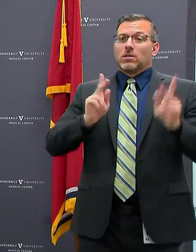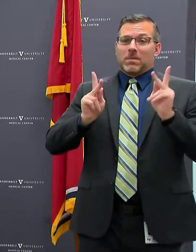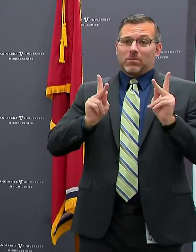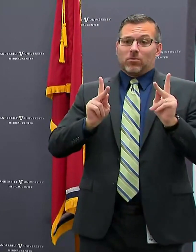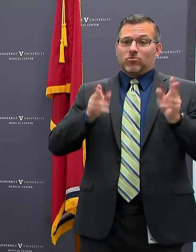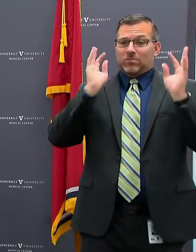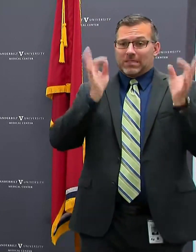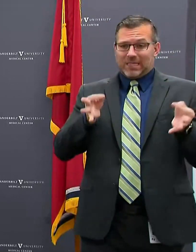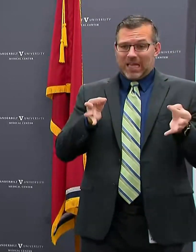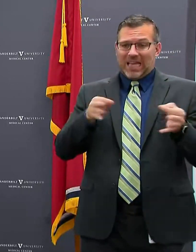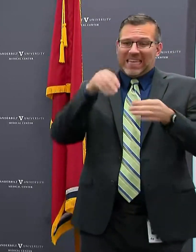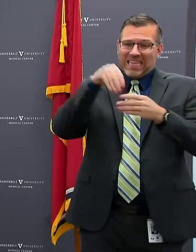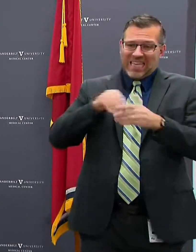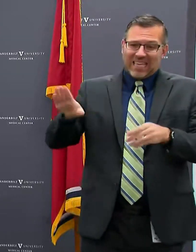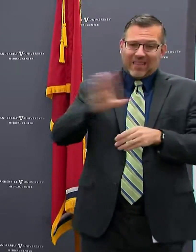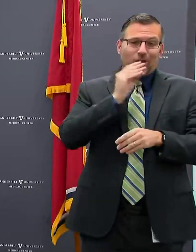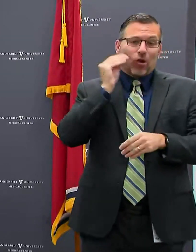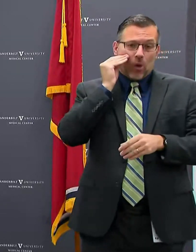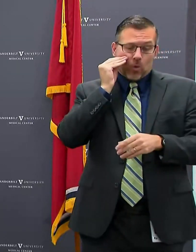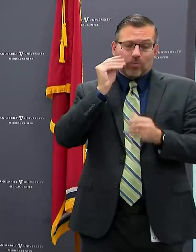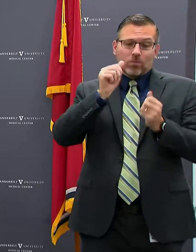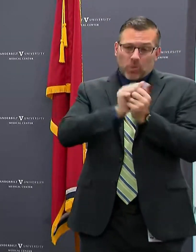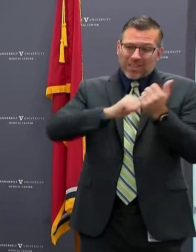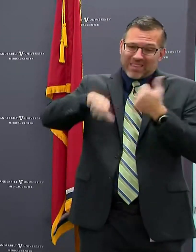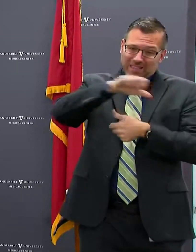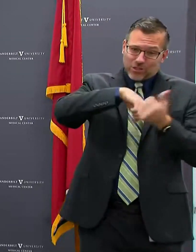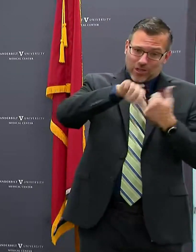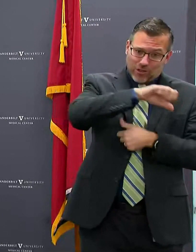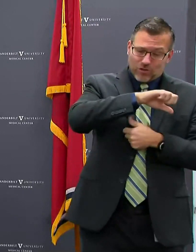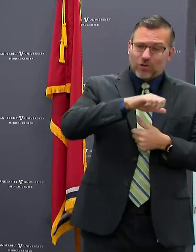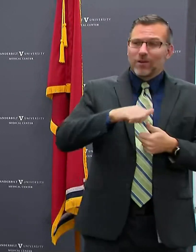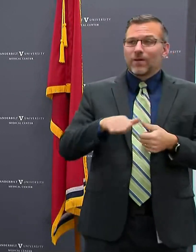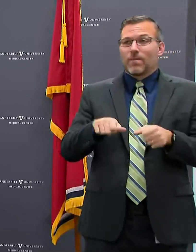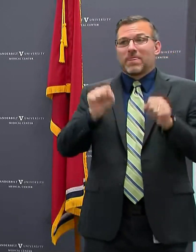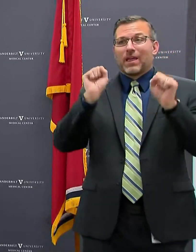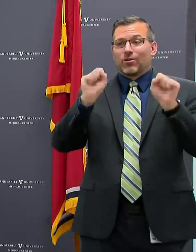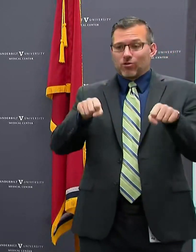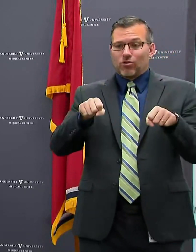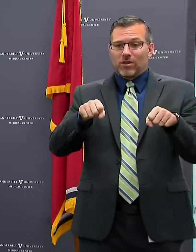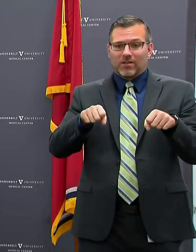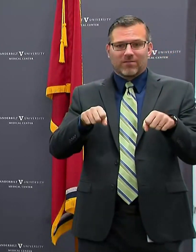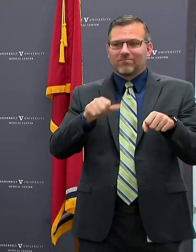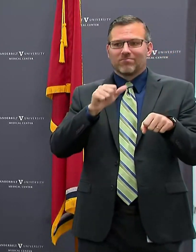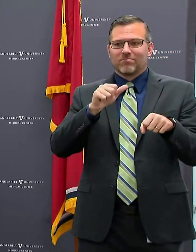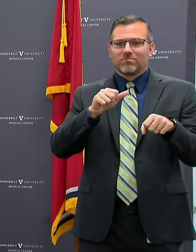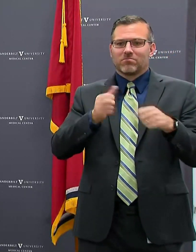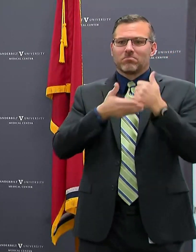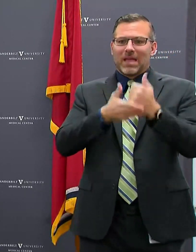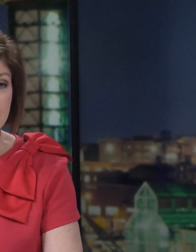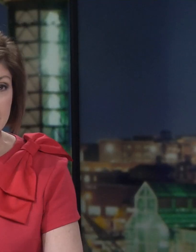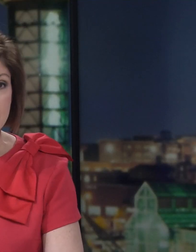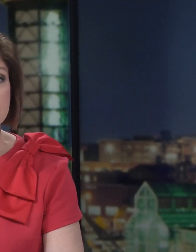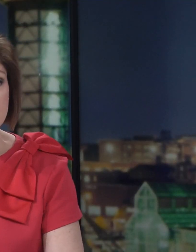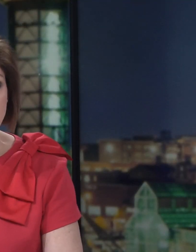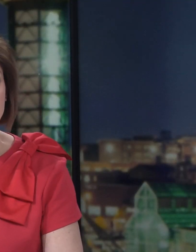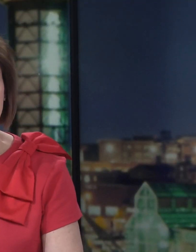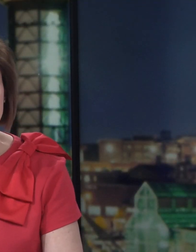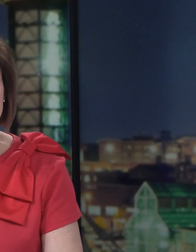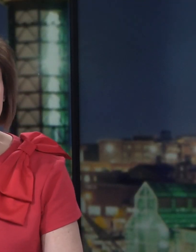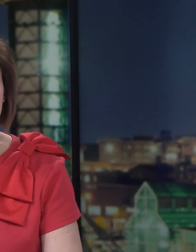RESULTED IN CASES THAT WE DID NOT4@4@ WE COULDN'T HAVE IMAGIND THE RESULTED IN CASES THAT WE DID NOT4@4@ WE COULDN'T HAVE IMAGIND THE CASE RESULTED IN CASES THAT WE DID NOT4@4@ WE COULDN'T HAVE IMAGIND THE CASE RISE RESULTED IN CASES THAT WE DID NOT4@4@ WE COULDN'T HAVE IMAGIND THE CASE RISE THAT RESULTED IN CASES THAT WE DID NOT4@4@ WE COULDN'T HAVE IMAGIND THE CASE RISE THAT QUICKLY RESULTED IN CASES THAT WE DID NOT4@4@ WE COULDN'T HAVE IMAGIND THE CASE RISE THAT QUICKLY OR NOT4@4@ WE COULDN'T HAVE IMAGIND THE CASE RISE THAT QUICKLY OR NOT4@4@ WE COULDN'T HAVE IMAGIND THE CASE RISE THAT QUICKLY OR WE NOT4@4@ WE COULDN'T HAVE IMAGIND THE CASE RISE THAT QUICKLY OR WE CERTAINLY NOT4@4@ WE COULDN'T HAVE IMAGIND THE CASE RISE THAT QUICKLY OR WE CERTAINLY DIDN'T NOT4@4@ WE COULDN'T HAVE IMAGIND THE CASE RISE THAT QUICKLY OR WE CERTAINLY DIDN'T WANT NOT4@4@ WE COULDN'T HAVE IMAGIND THE CASE RISE THAT QUICKLY OR WE CERTAINLY DIDN'T WANT TO THE CASE RISE THAT QUICKLY OR WE CERTAINLY DIDN'T WANT TO THE CASE RISE THAT QUICKLY OR WE CERTAINLY DIDN'T WANT TO IMAGINE THE CASE RISE THAT QUICKLY OR WE CERTAINLY DIDN'T WANT TO IMAGINE THAT. WE CERTAINLY DIDN'T WANT TO IMAGINE THAT. WE CERTAINLY DIDN'T WANT TO IMAGINE THAT. >> WE CERTAINLY DIDN'T WANT TO IMAGINE THAT. >> THAT WE CERTAINLY DIDN'T WANT TO IMAGINE THAT. >> THAT IS WE CERTAINLY DIDN'T WANT TO IMAGINE THAT. >> THAT IS WHAT WE CERTAINLY DIDN'T WANT TO IMAGINE THAT. >> THAT IS WHAT GOVERNOR WE CERTAINLY DIDN'T WANT TO IMAGINE THAT. >> THAT IS WHAT GOVERNOR BILL IMAGINE THAT. >> THAT IS WHAT GOVERNOR BILL IMAGINE THAT. >> THAT IS WHAT GOVERNOR BILL WE IMAGINE THAT. >> THAT IS WHAT GOVERNOR BILL WE HAD IMAGINE THAT. >> THAT IS WHAT GOVERNOR BILL WE HAD TO IMAGINE THAT. >> THAT IS WHAT GOVERNOR BILL WE HAD TO SAY IMAGINE THAT. >> THAT IS WHAT GOVERNOR BILL WE HAD TO SAY AT IMAGINE THAT. >> THAT IS WHAT GOVERNOR BILL WE HAD TO SAY AT VANDERBILT THAT IS WHAT GOVERNOR BILL WE HAD TO SAY AT VANDERBILT THAT IS WHAT GOVERNOR BILL WE HAD TO SAY AT VANDERBILT ME4@DICAL THAT IS WHAT GOVERNOR BILL WE HAD TO SAY AT VANDERBILT ME4@DICAL CENTER THAT IS WHAT GOVERNOR BILL WE HAD TO SAY AT VANDERBILT ME4@DICAL CENTER YESTERDAY THAT IS WHAT GOVERNOR BILL WE HAD TO SAY AT VANDERBILT ME4@DICAL CENTER YESTERDAY IN